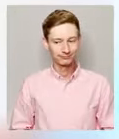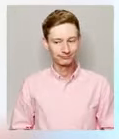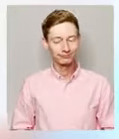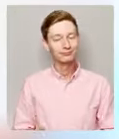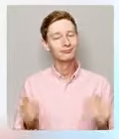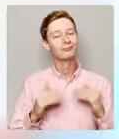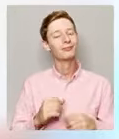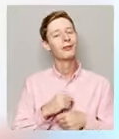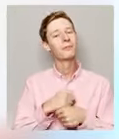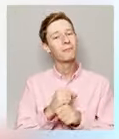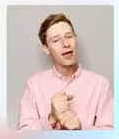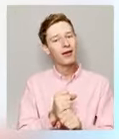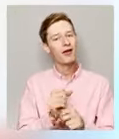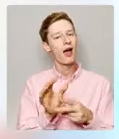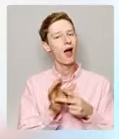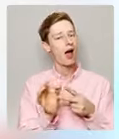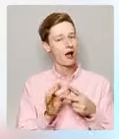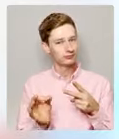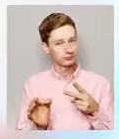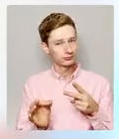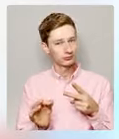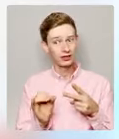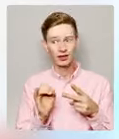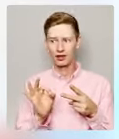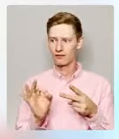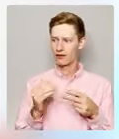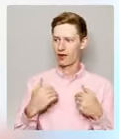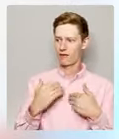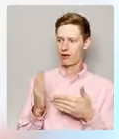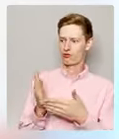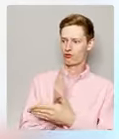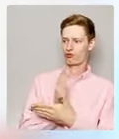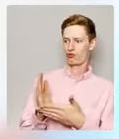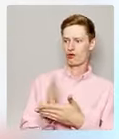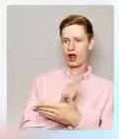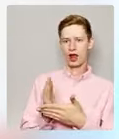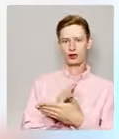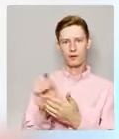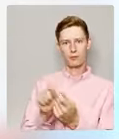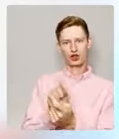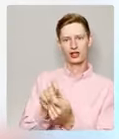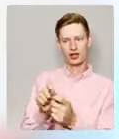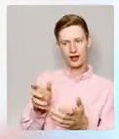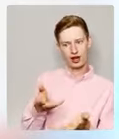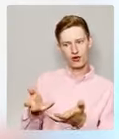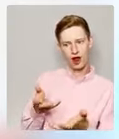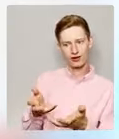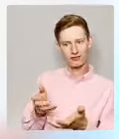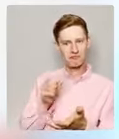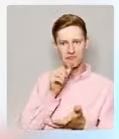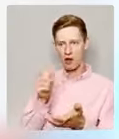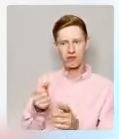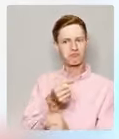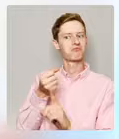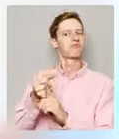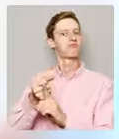Make it optional, especially in cases where having a range of interaction precision doesn't massively change the quality of the experience.